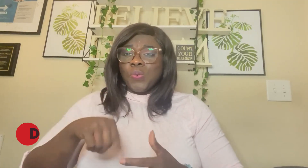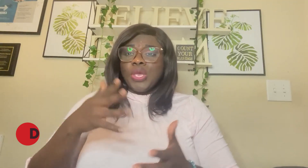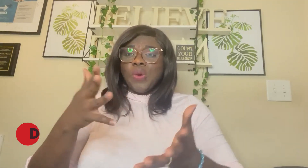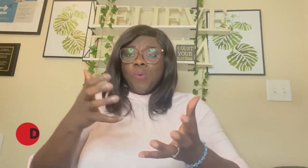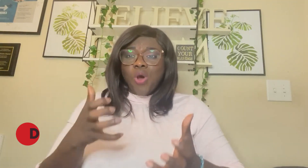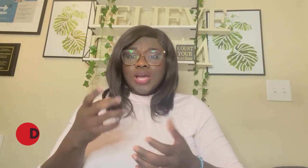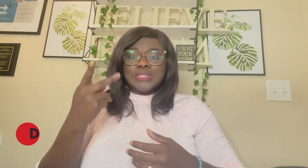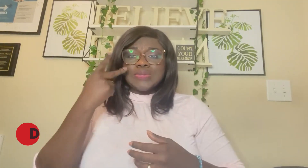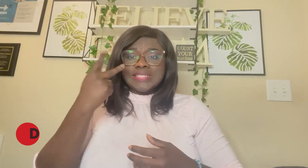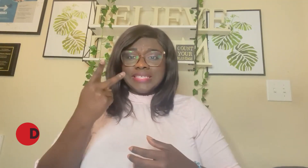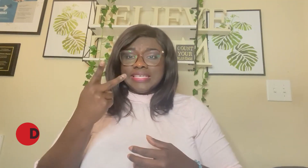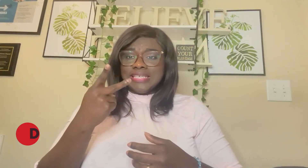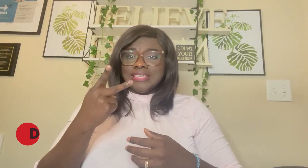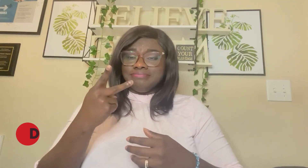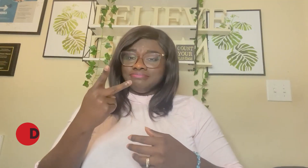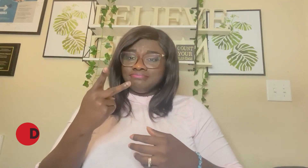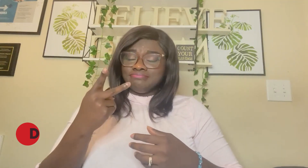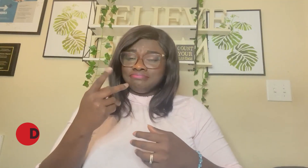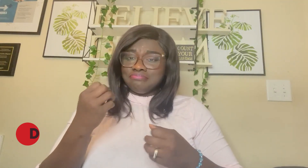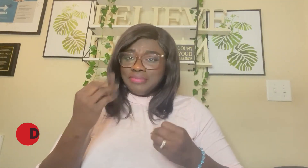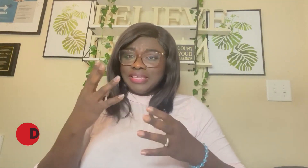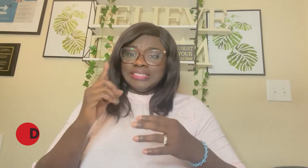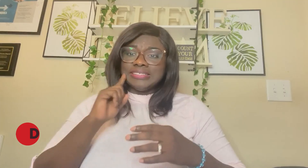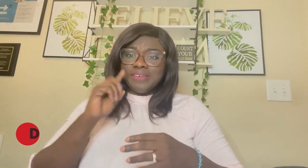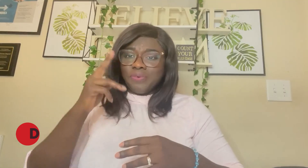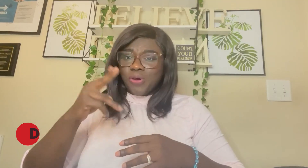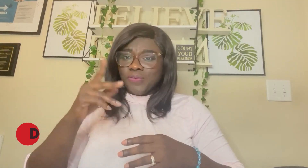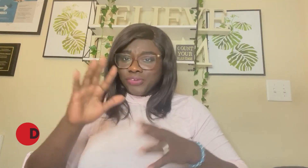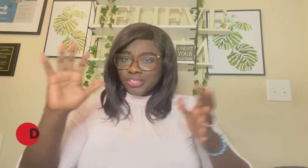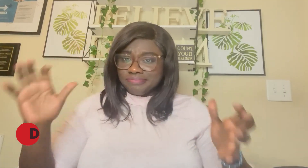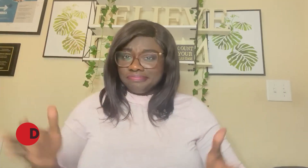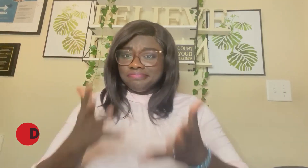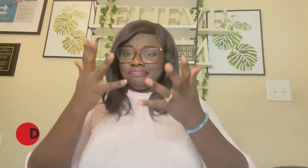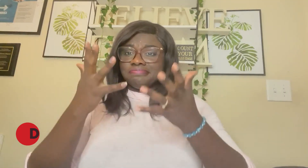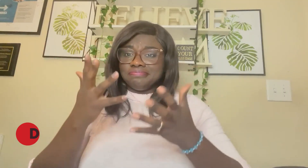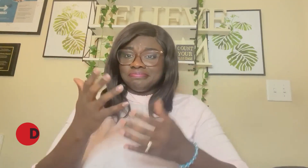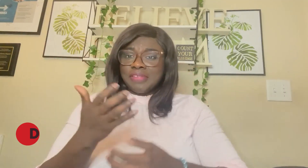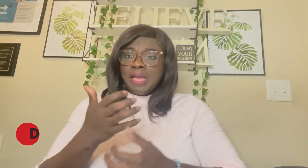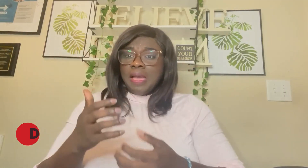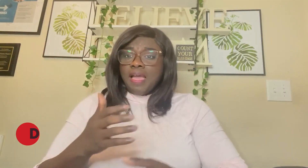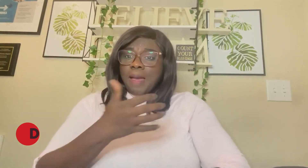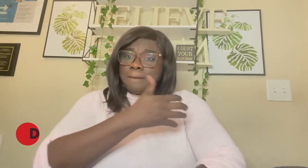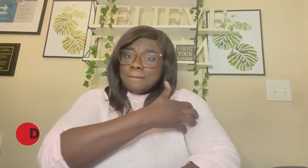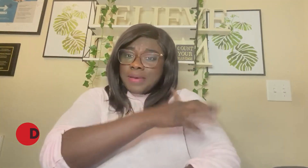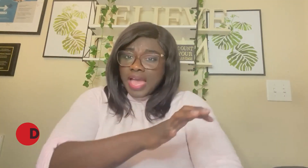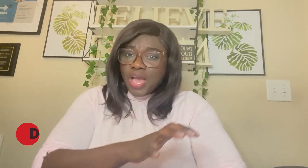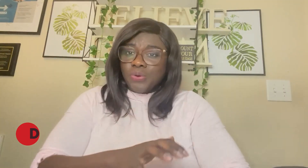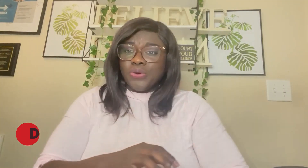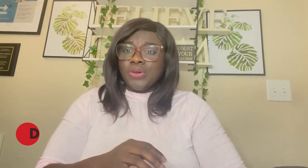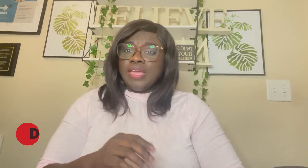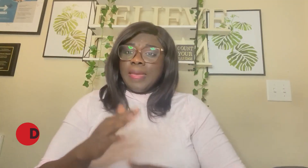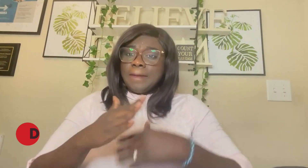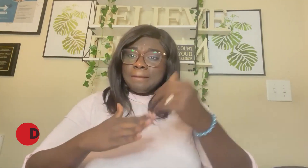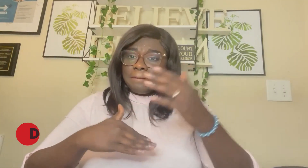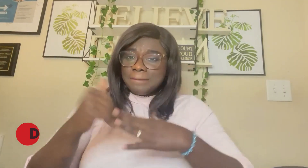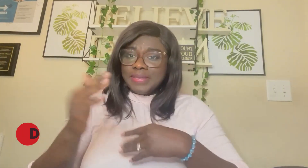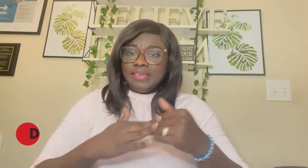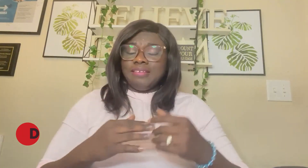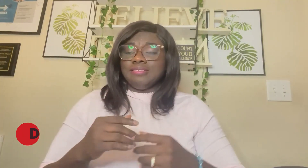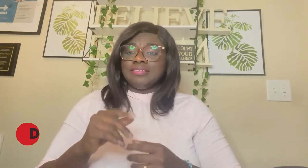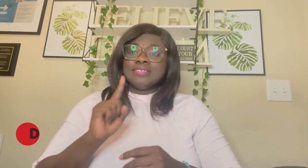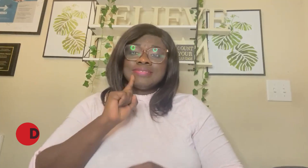We want to see many Deaf and hard of hearing empowered to build a